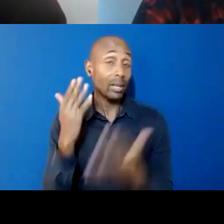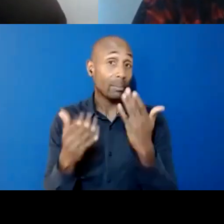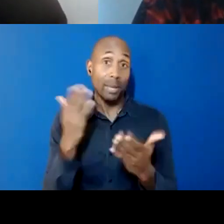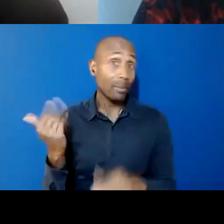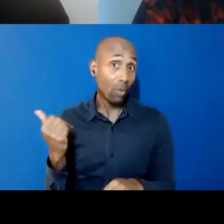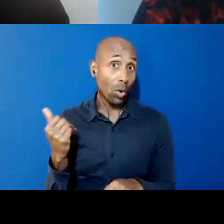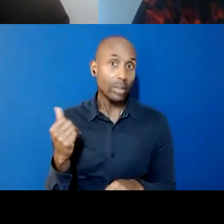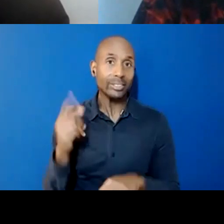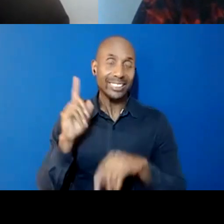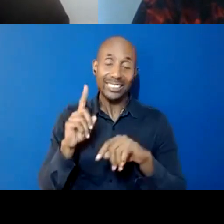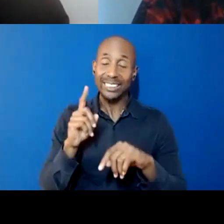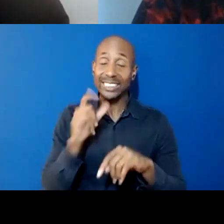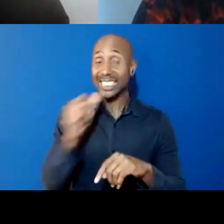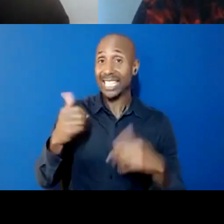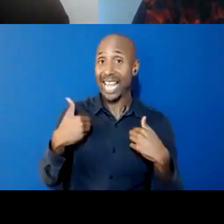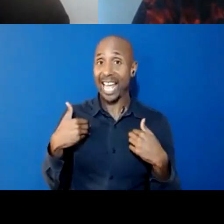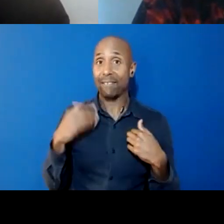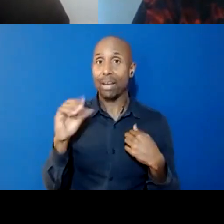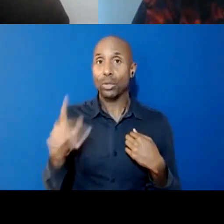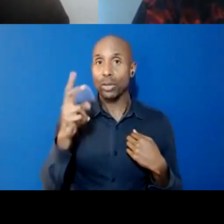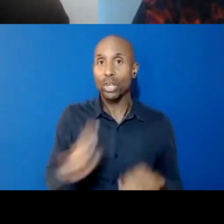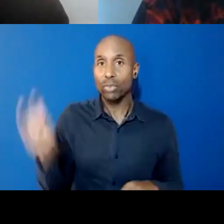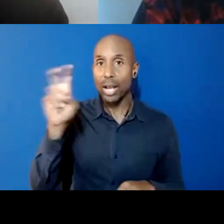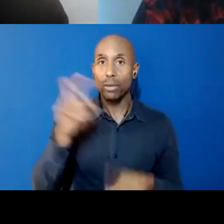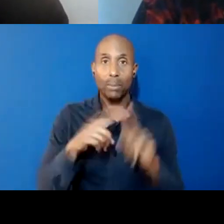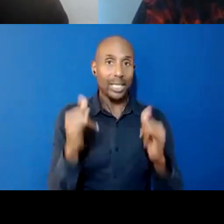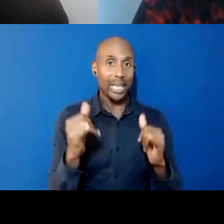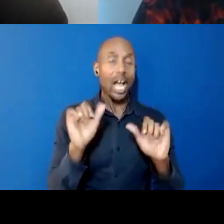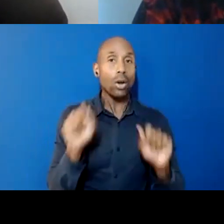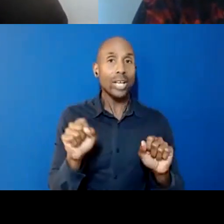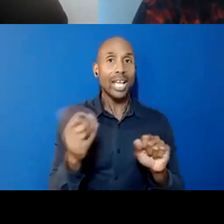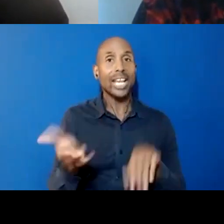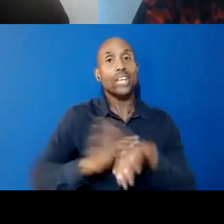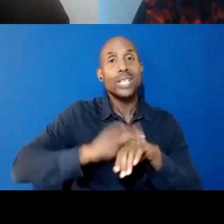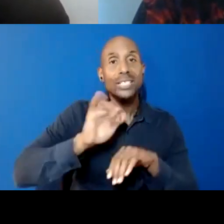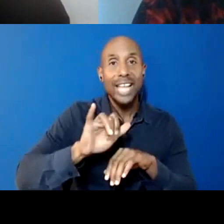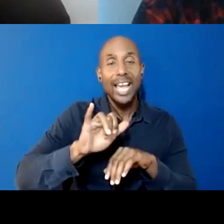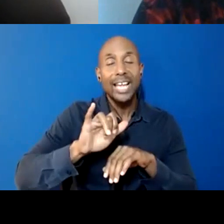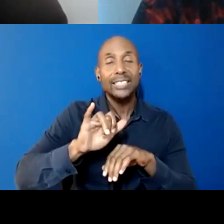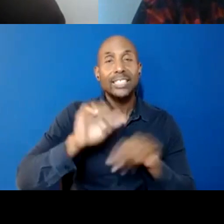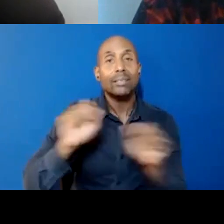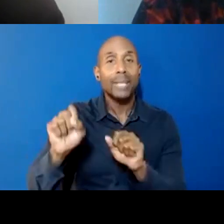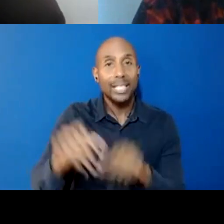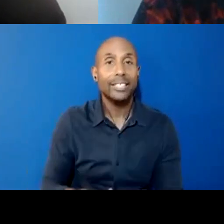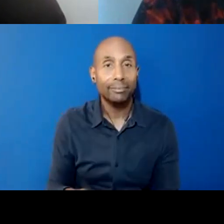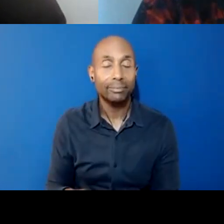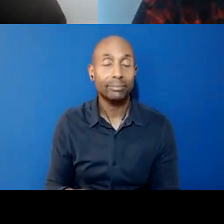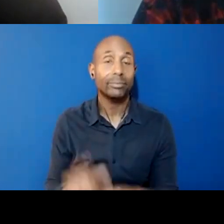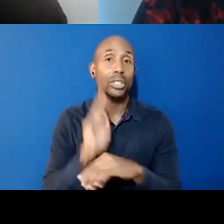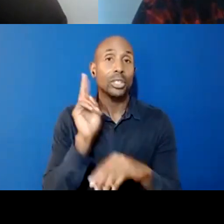How can we still have that global engagement and cross cultural learning?